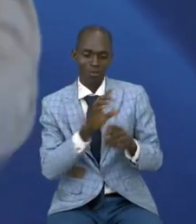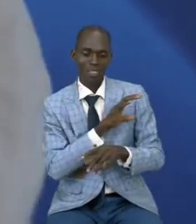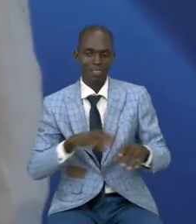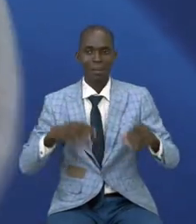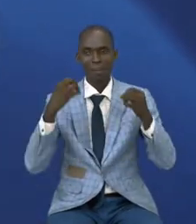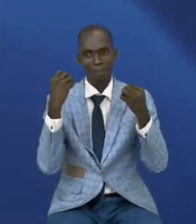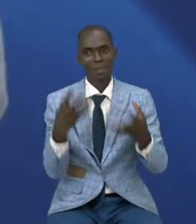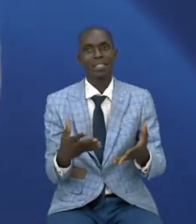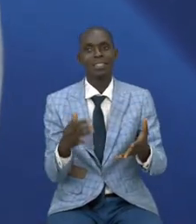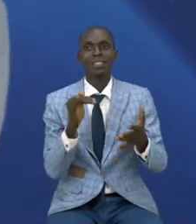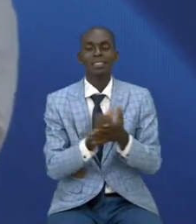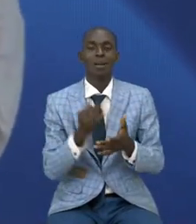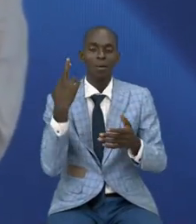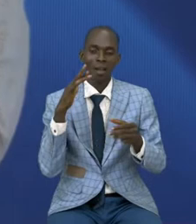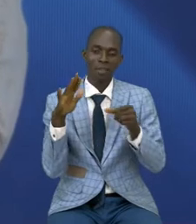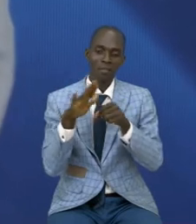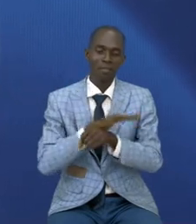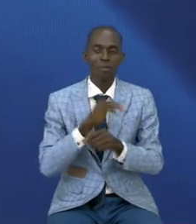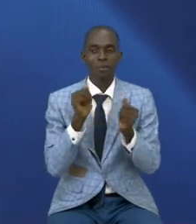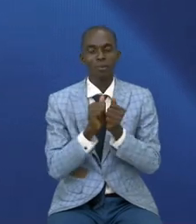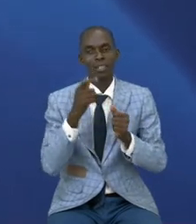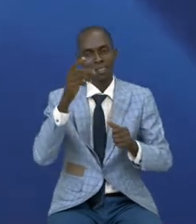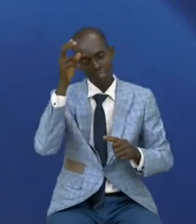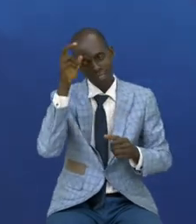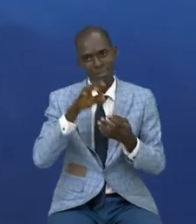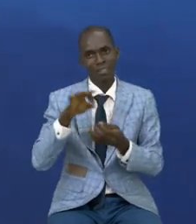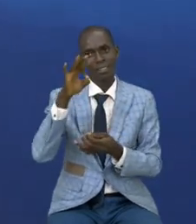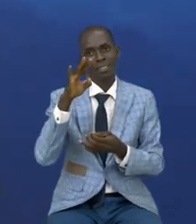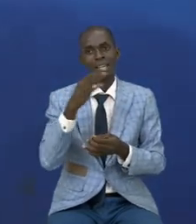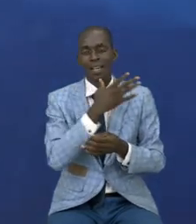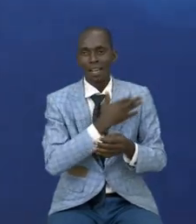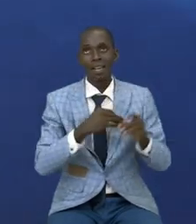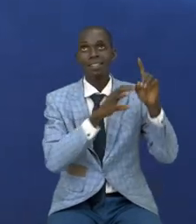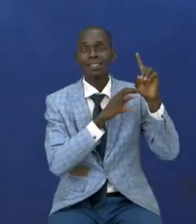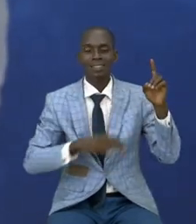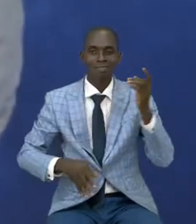that were possessed were devils and he cast out the spirits with his word